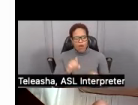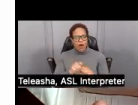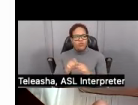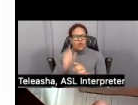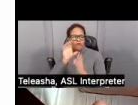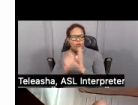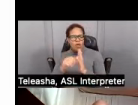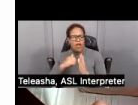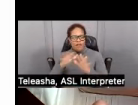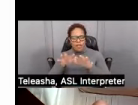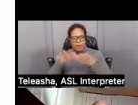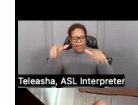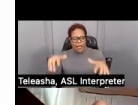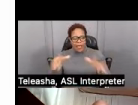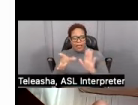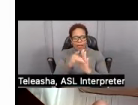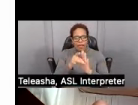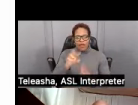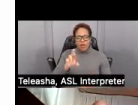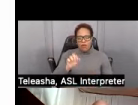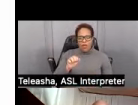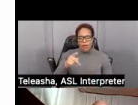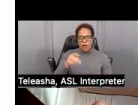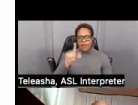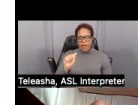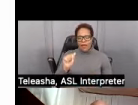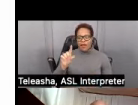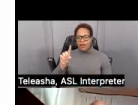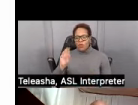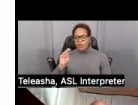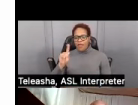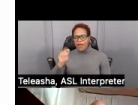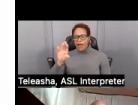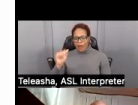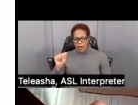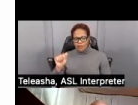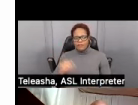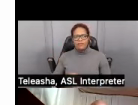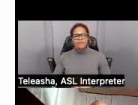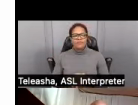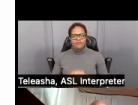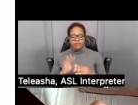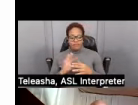and a sticker reading República Dominicana. [AD Narrator] Okoye sits in meditation, facing a window in the huge jet.